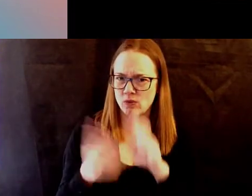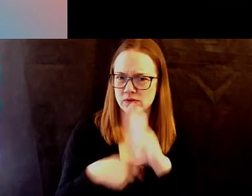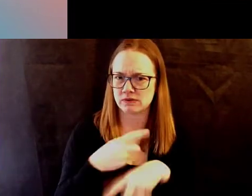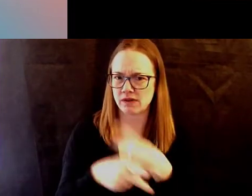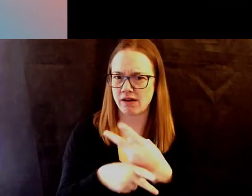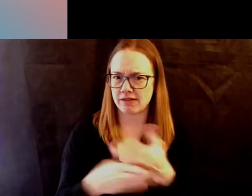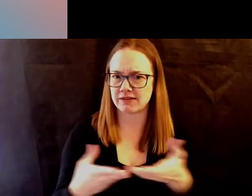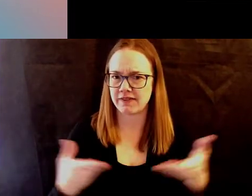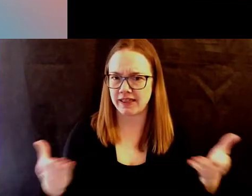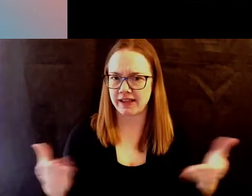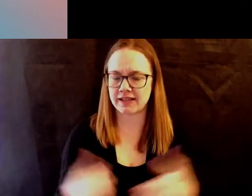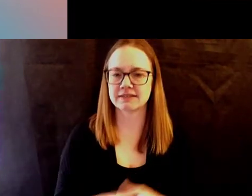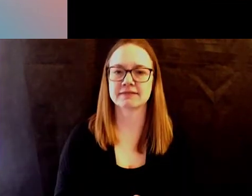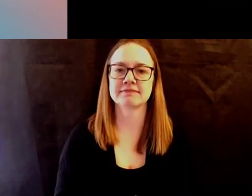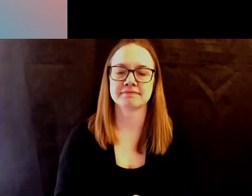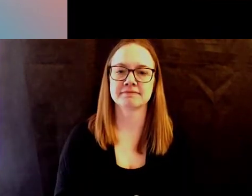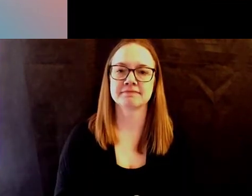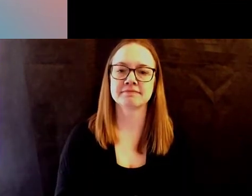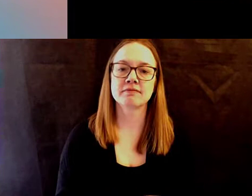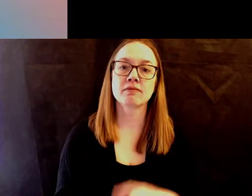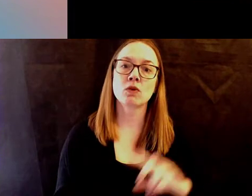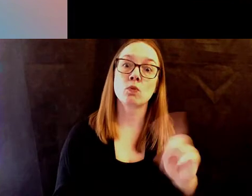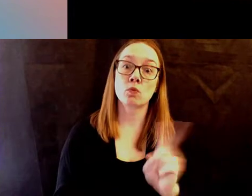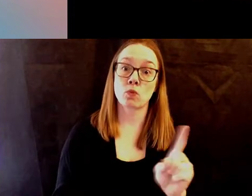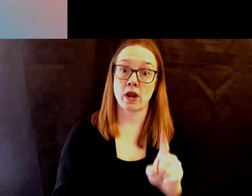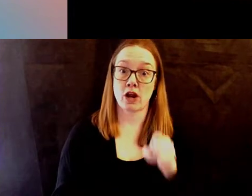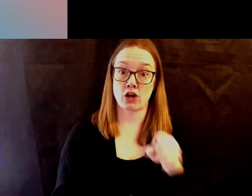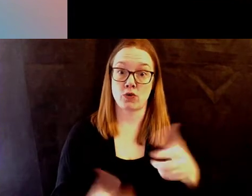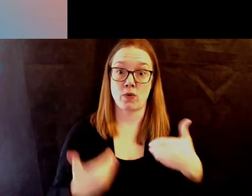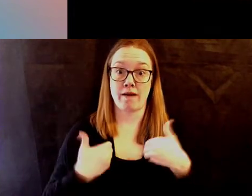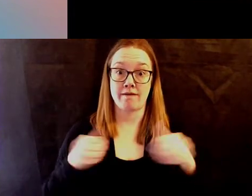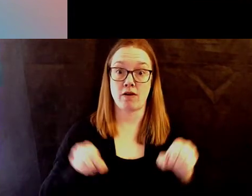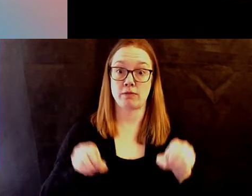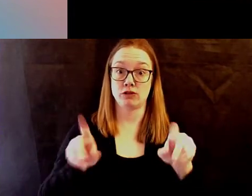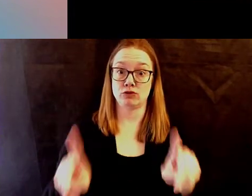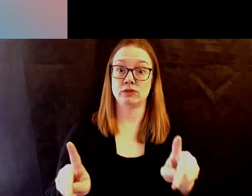So, again, just where you have opportunities to be heard,